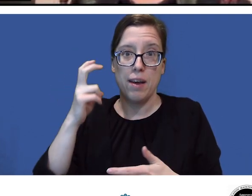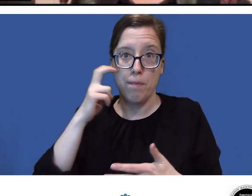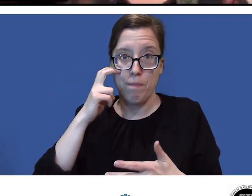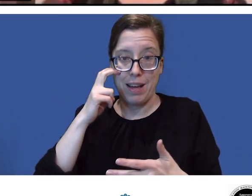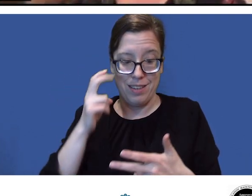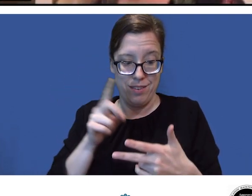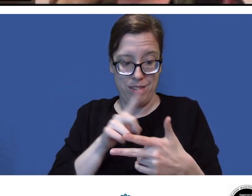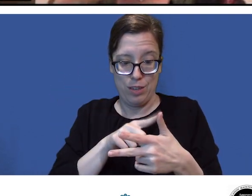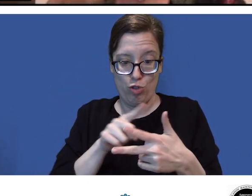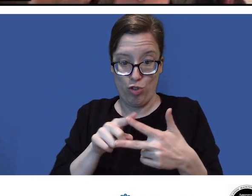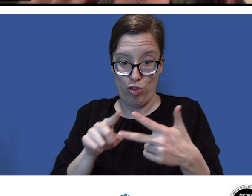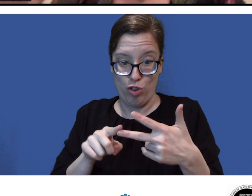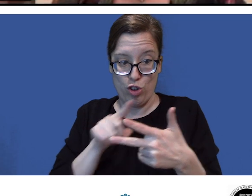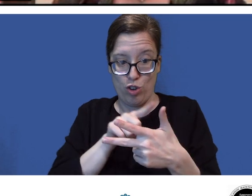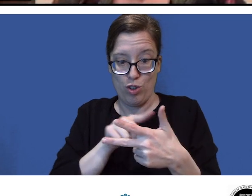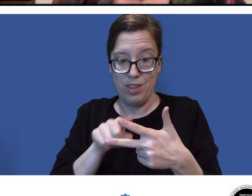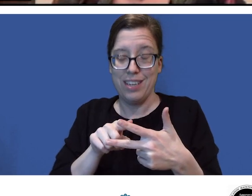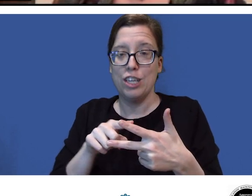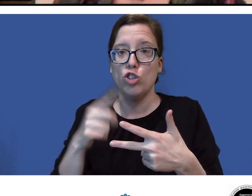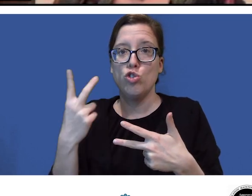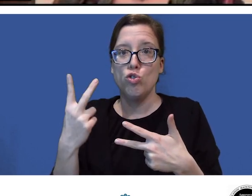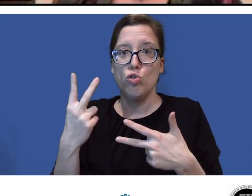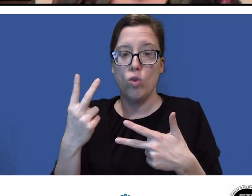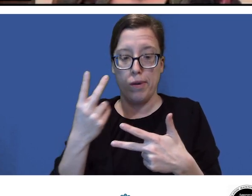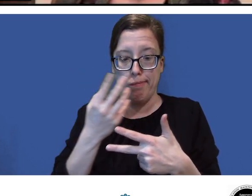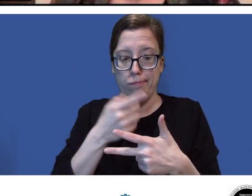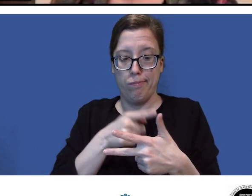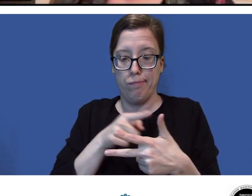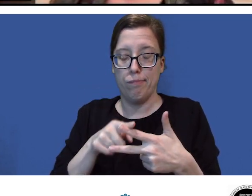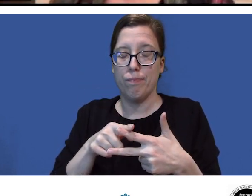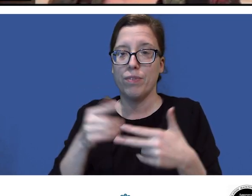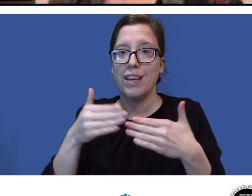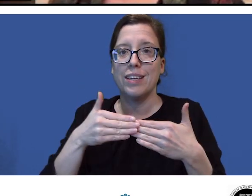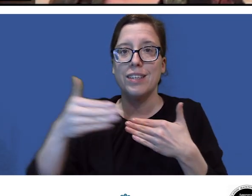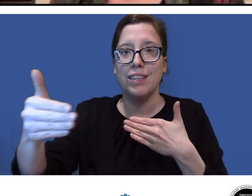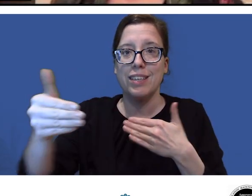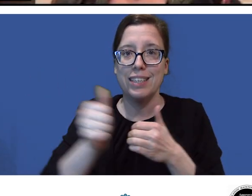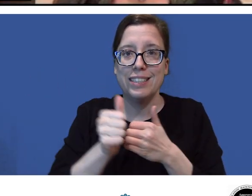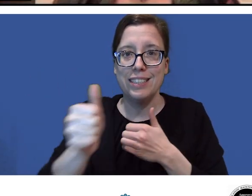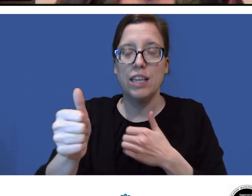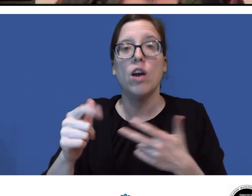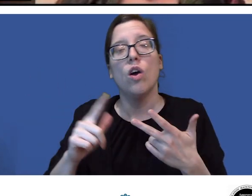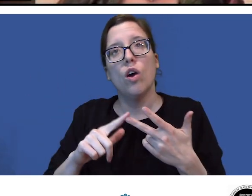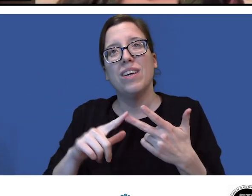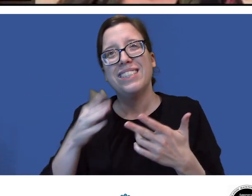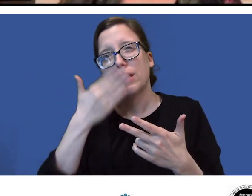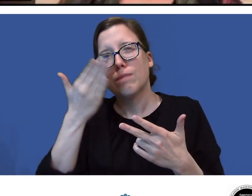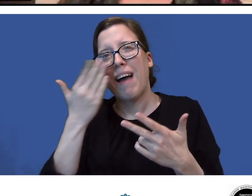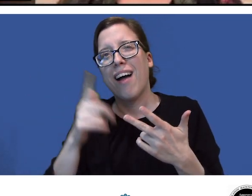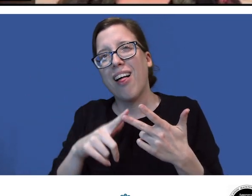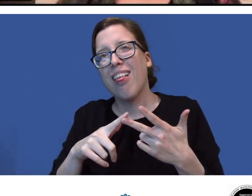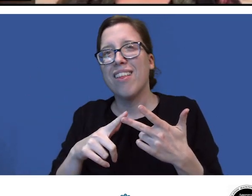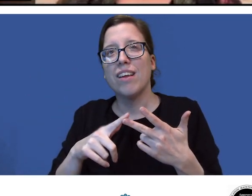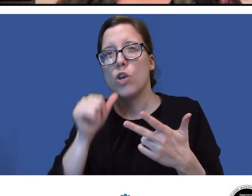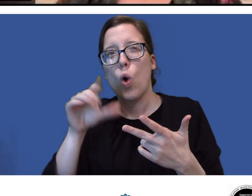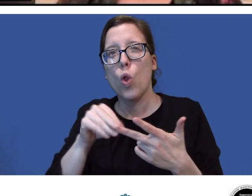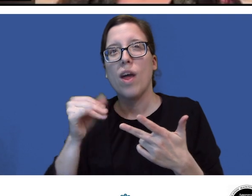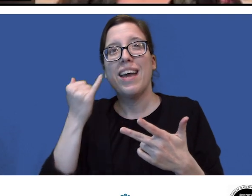Because you don't learn a whole lot by smell, right? You learn if somebody burned microwave popcorn in the teacher's lounge at school.